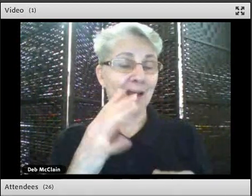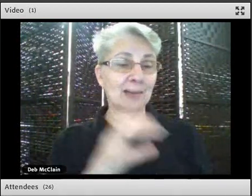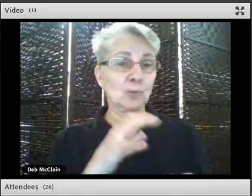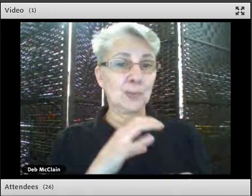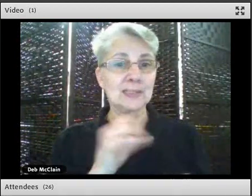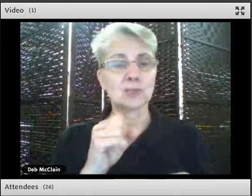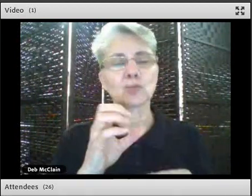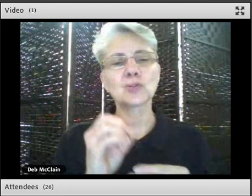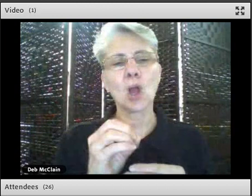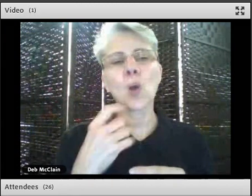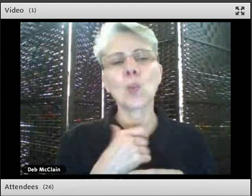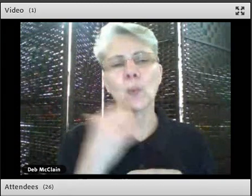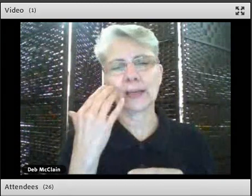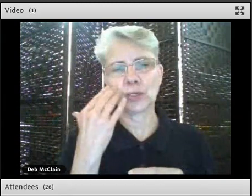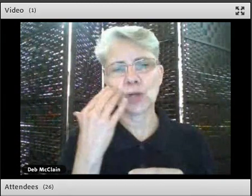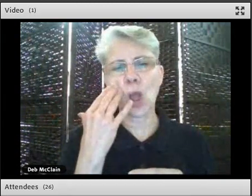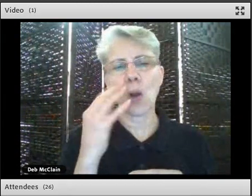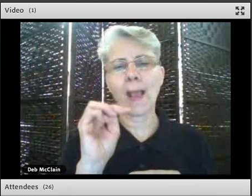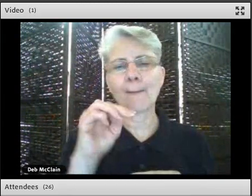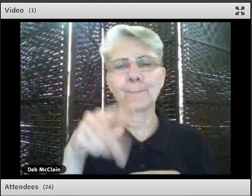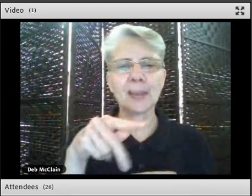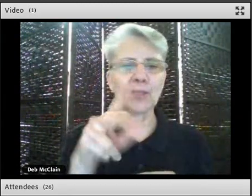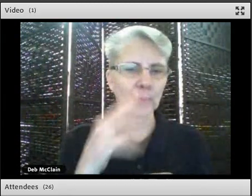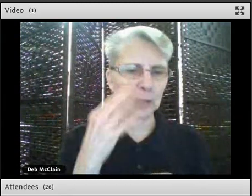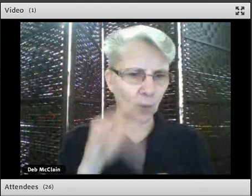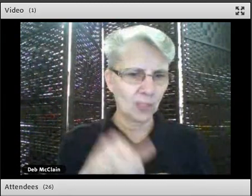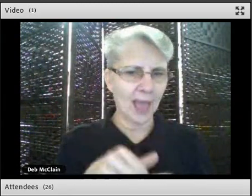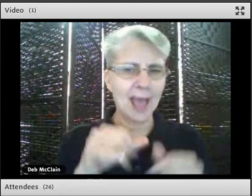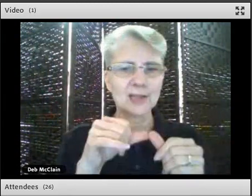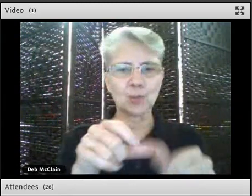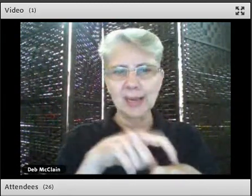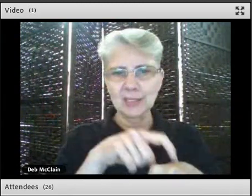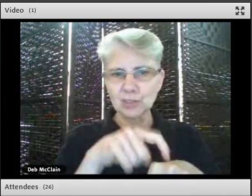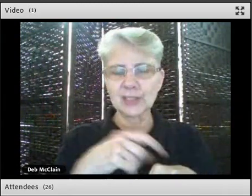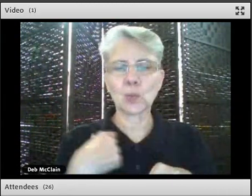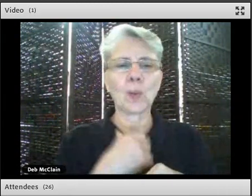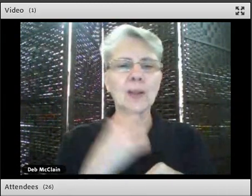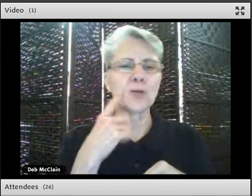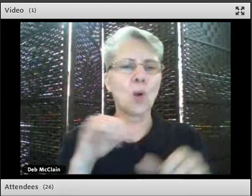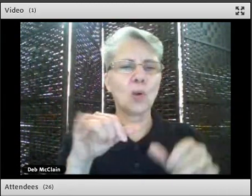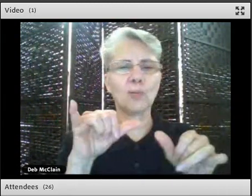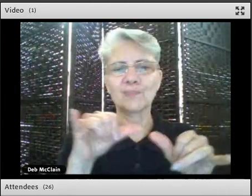We've got the streaming transmission speed, as well. So there's a lot of information here.